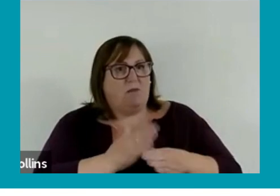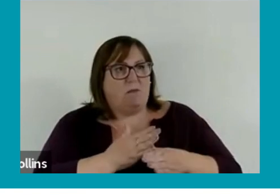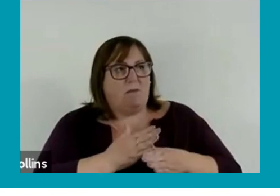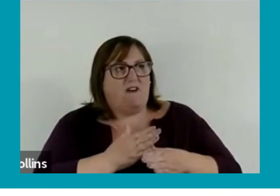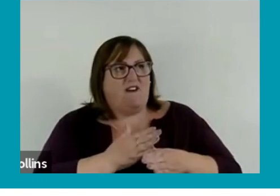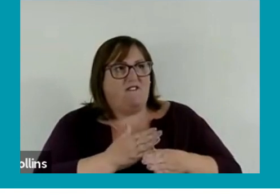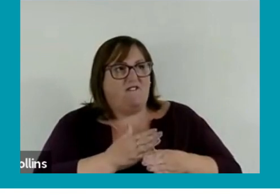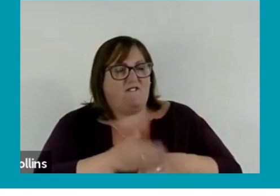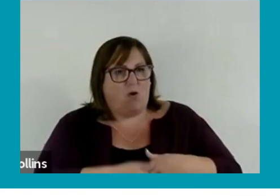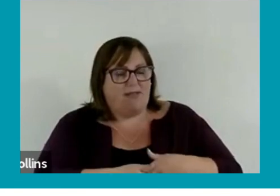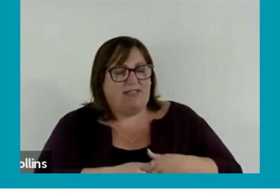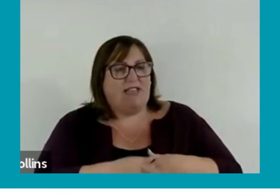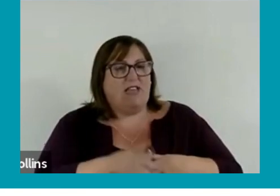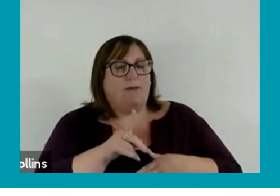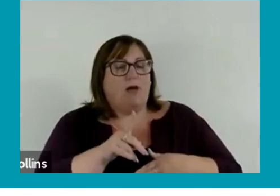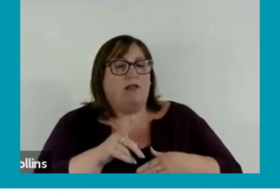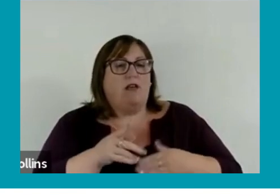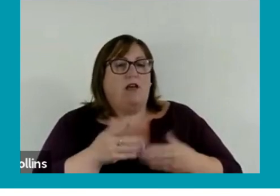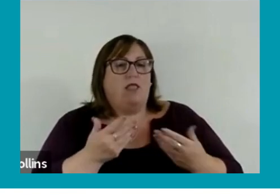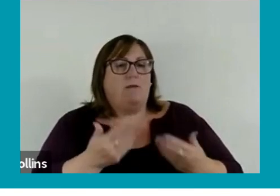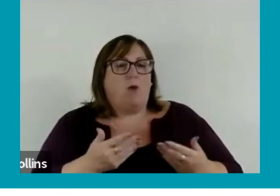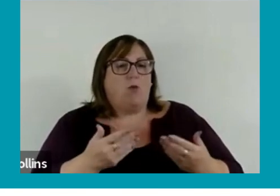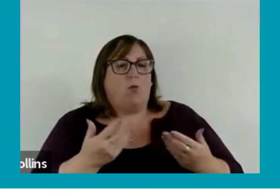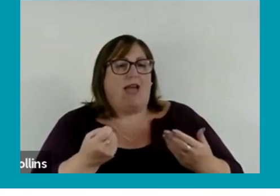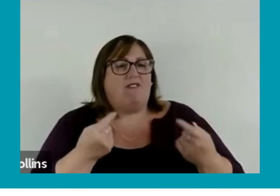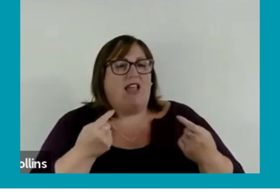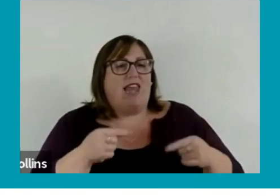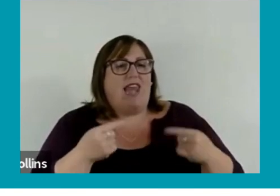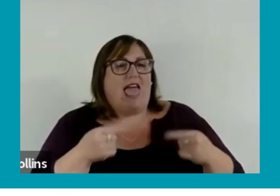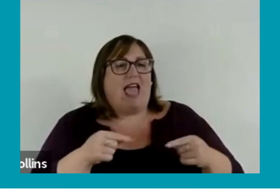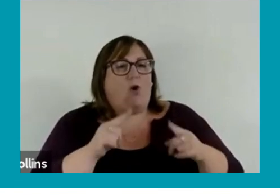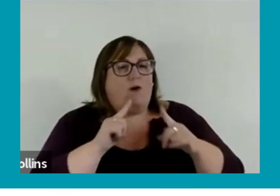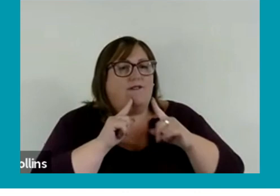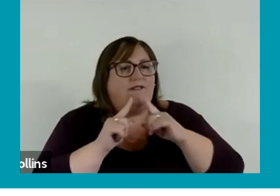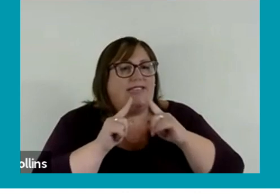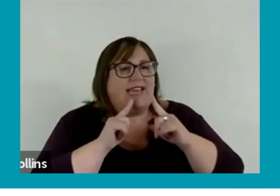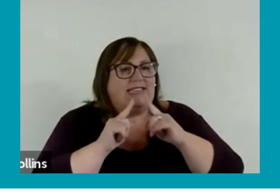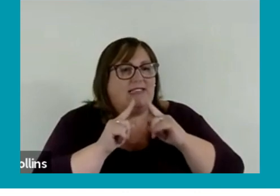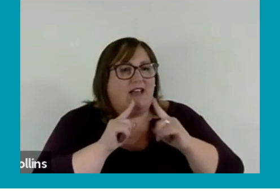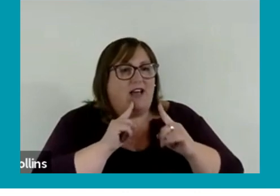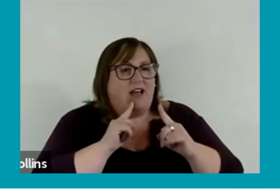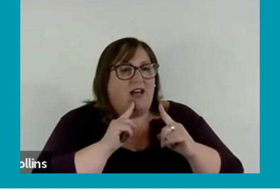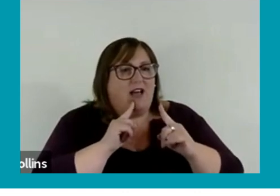data if i'm honest with current data and i think back to the previous question i completely